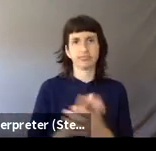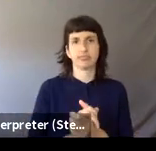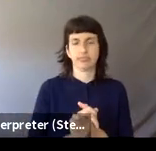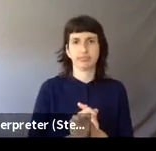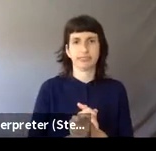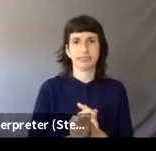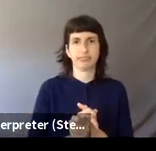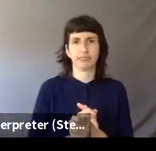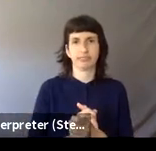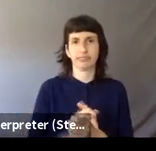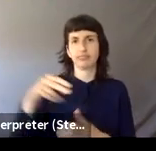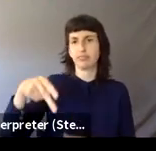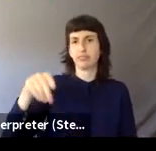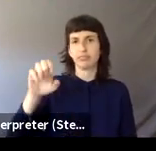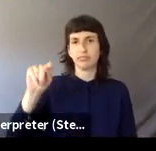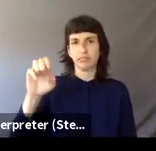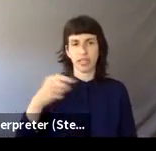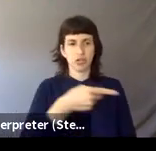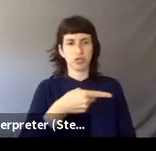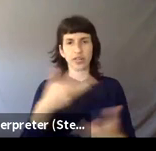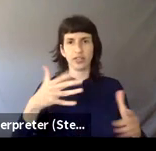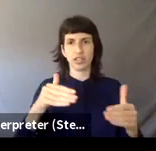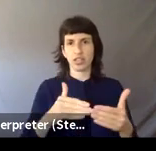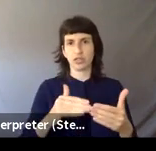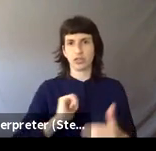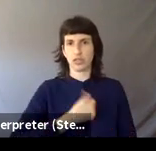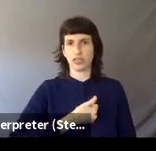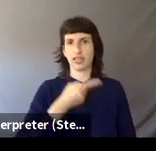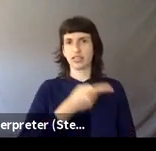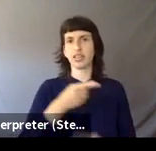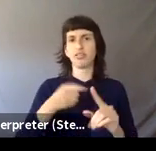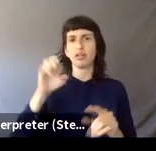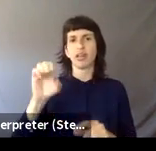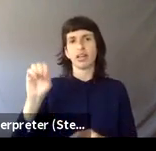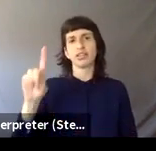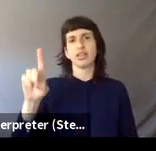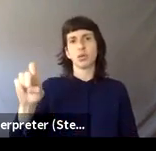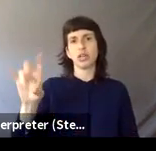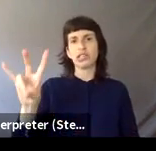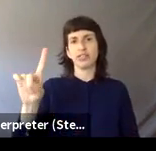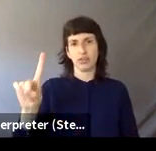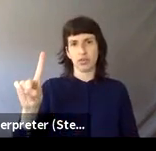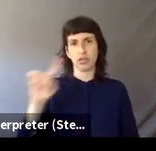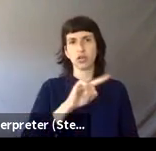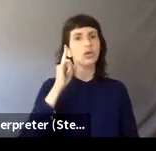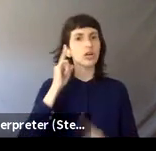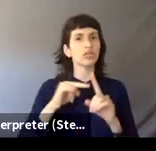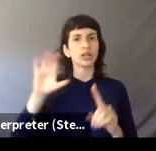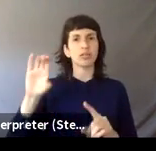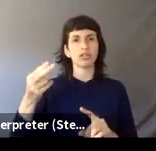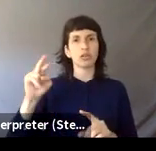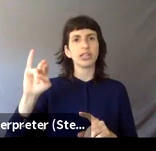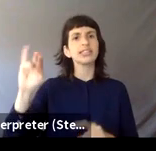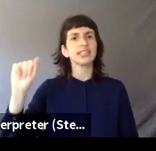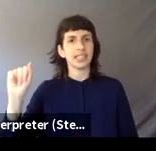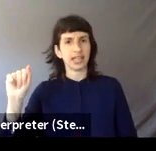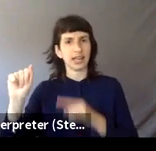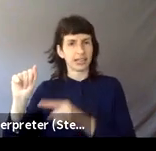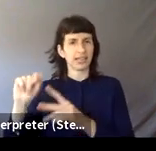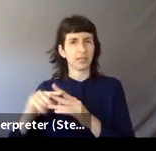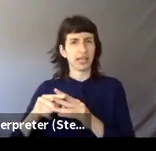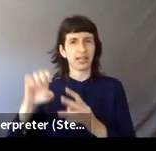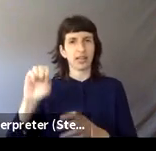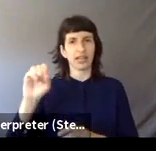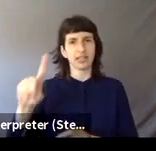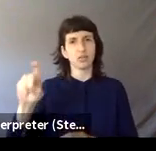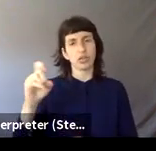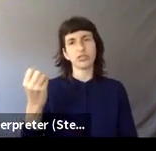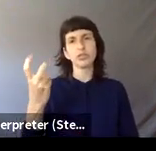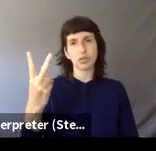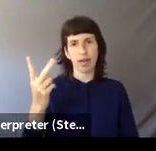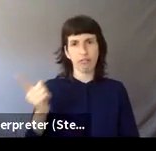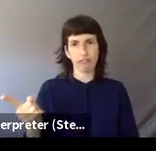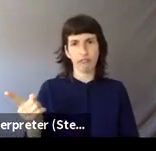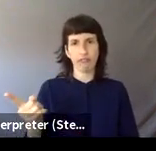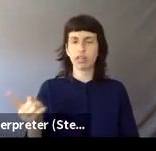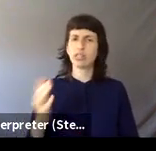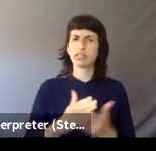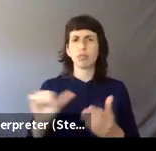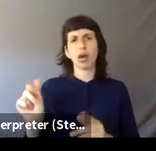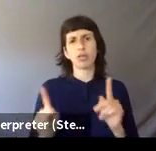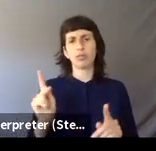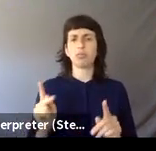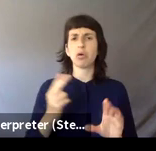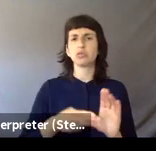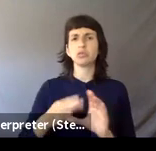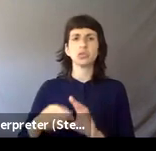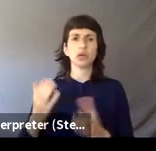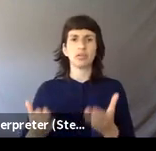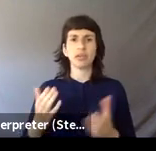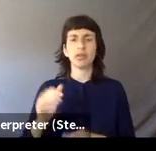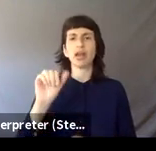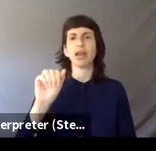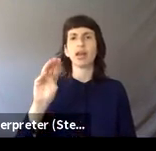two. Just want to take a moment to let you look at those questions one more time and just kind of reflect on the questions and the prompts.